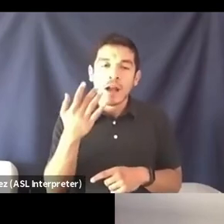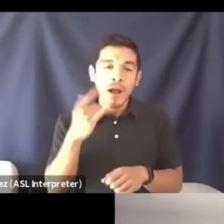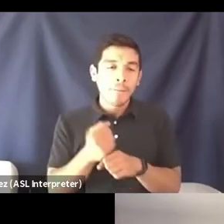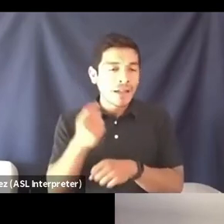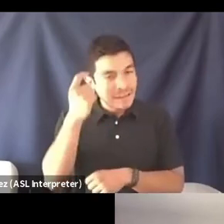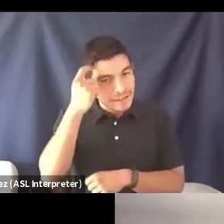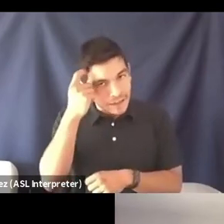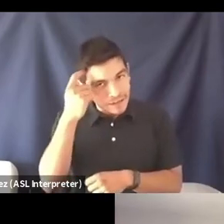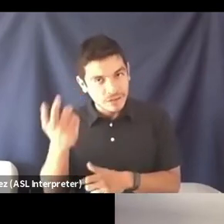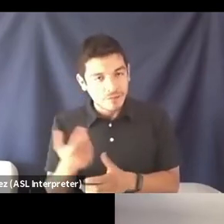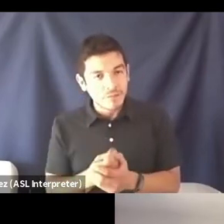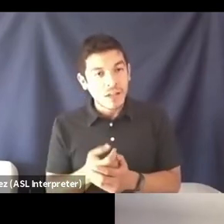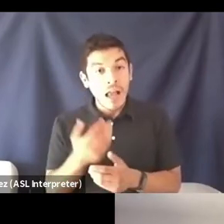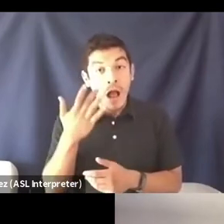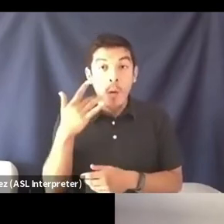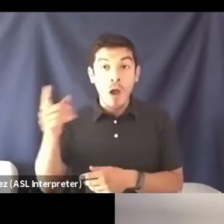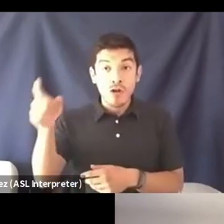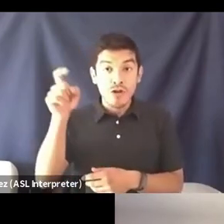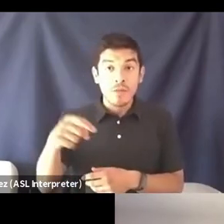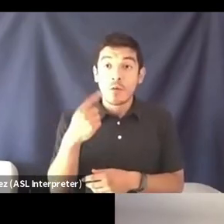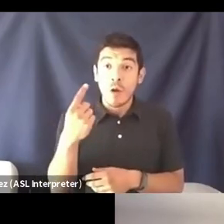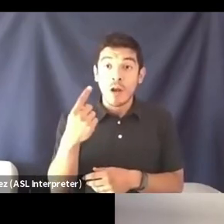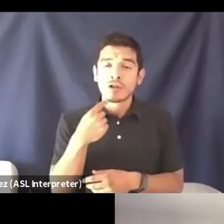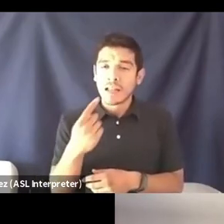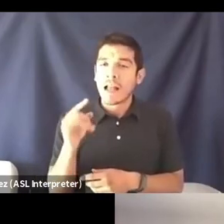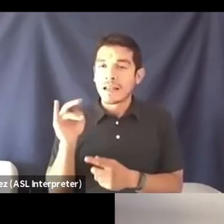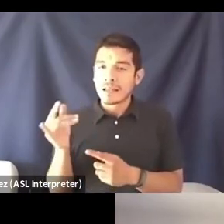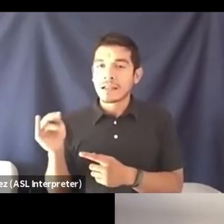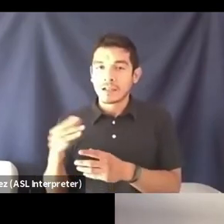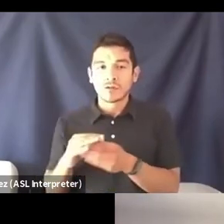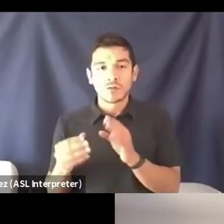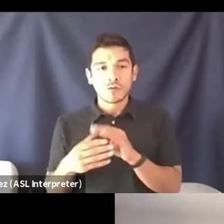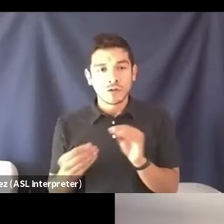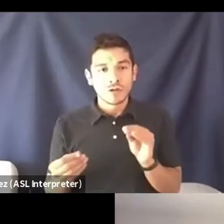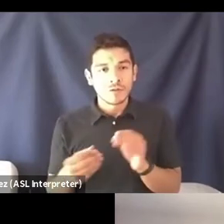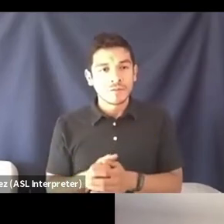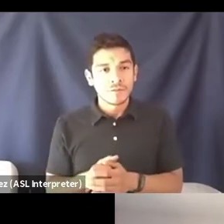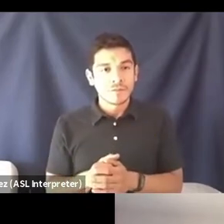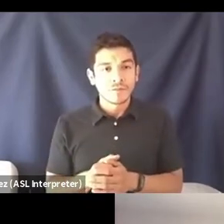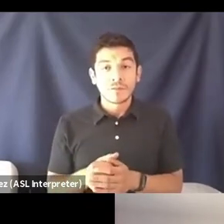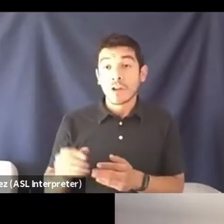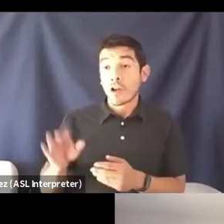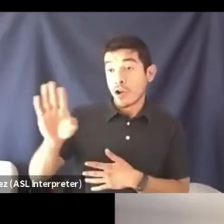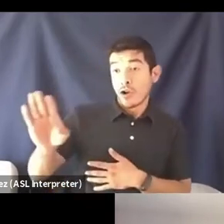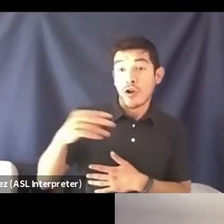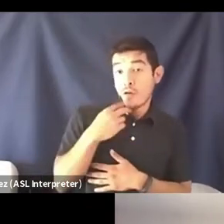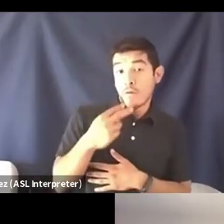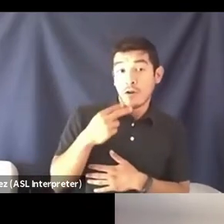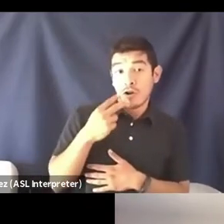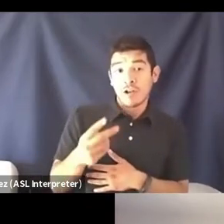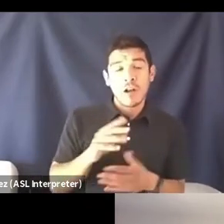And why she should be the one to tell the story. In terms of her voice being the diary of narrating,